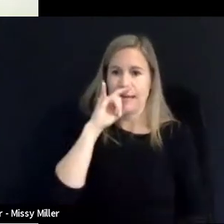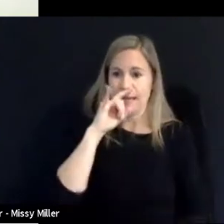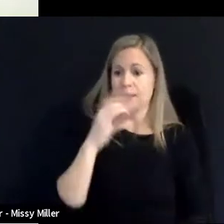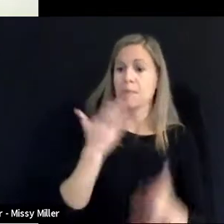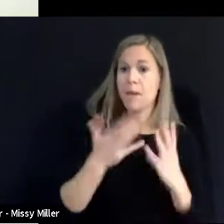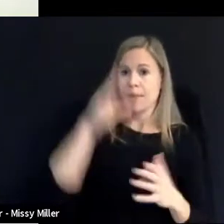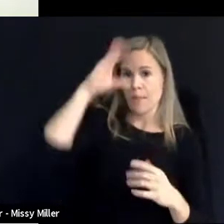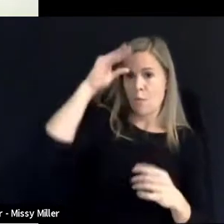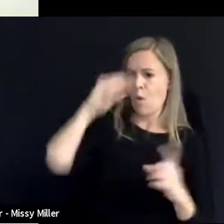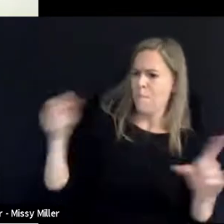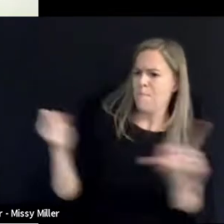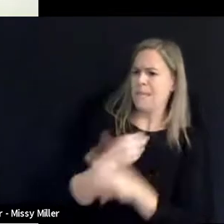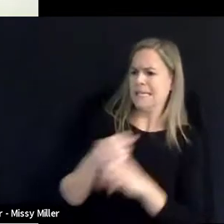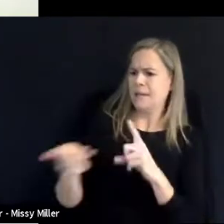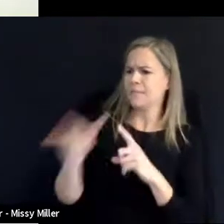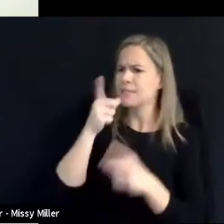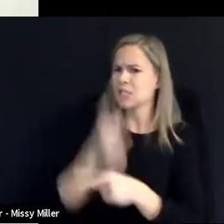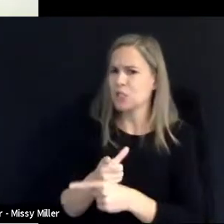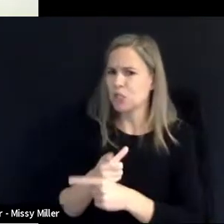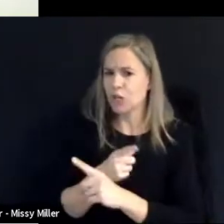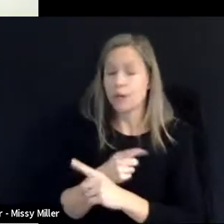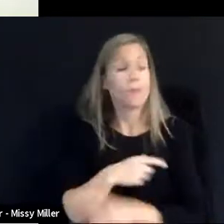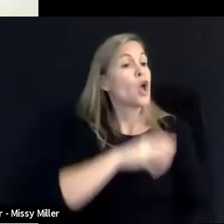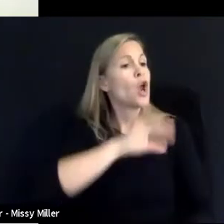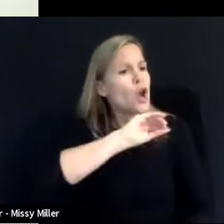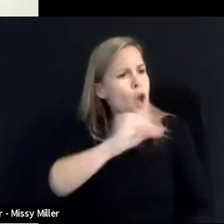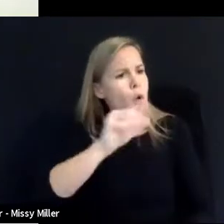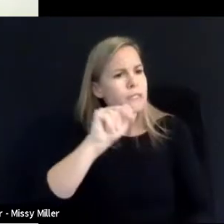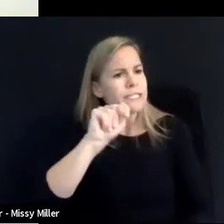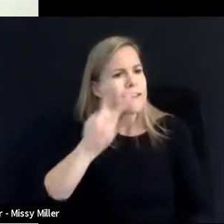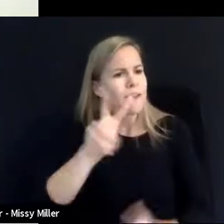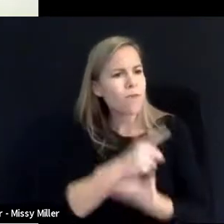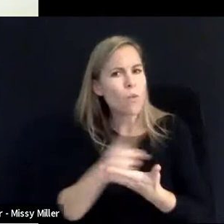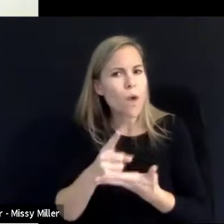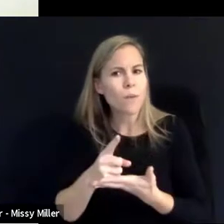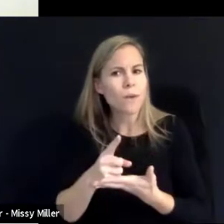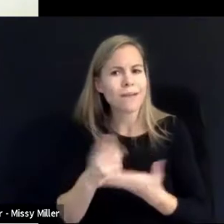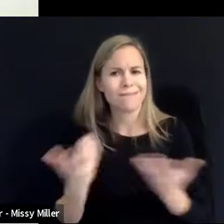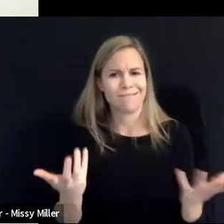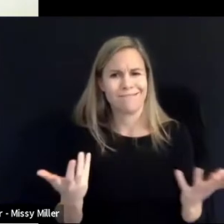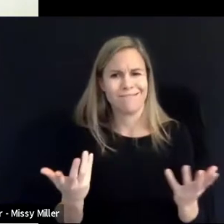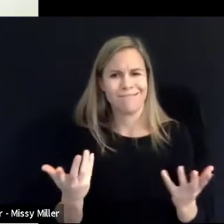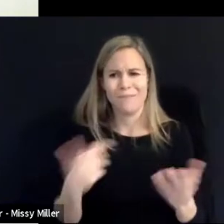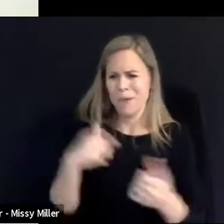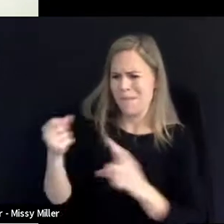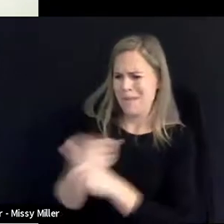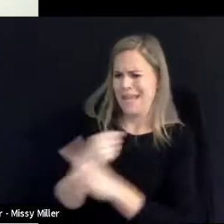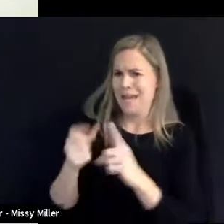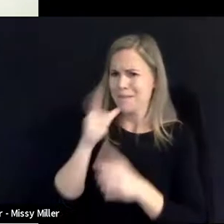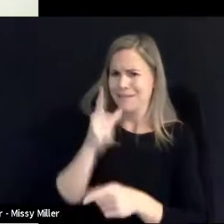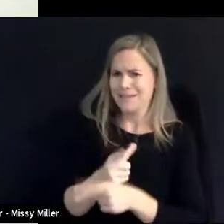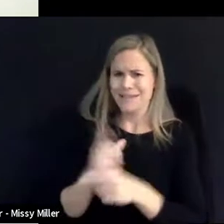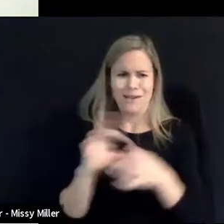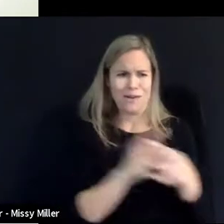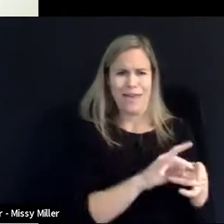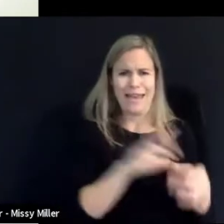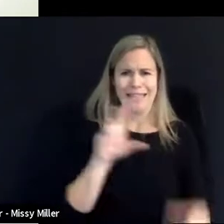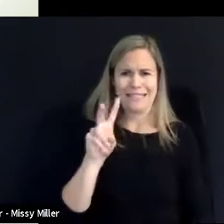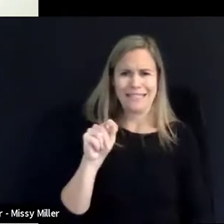"Okay, so no television for a week." There's no relationship between beating up your sister, 'cause I know, I did a lot.